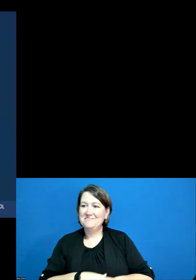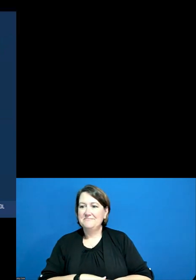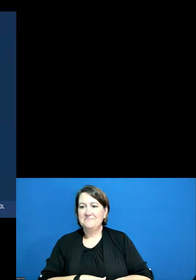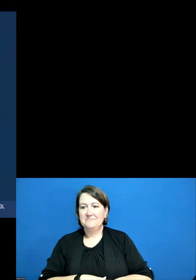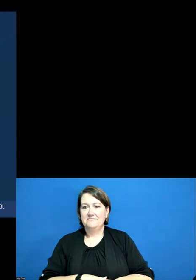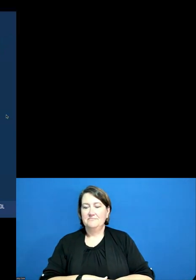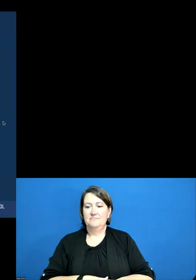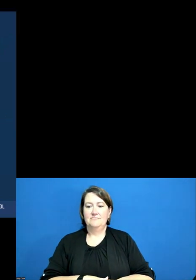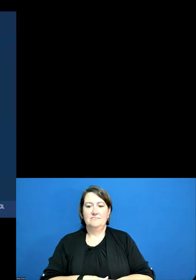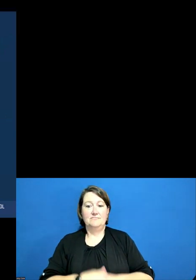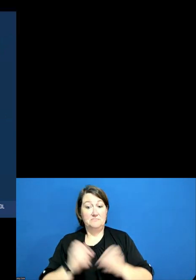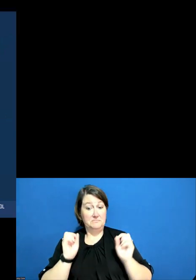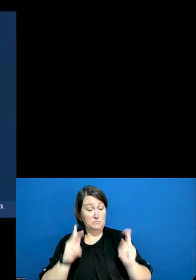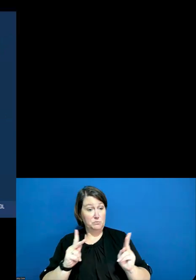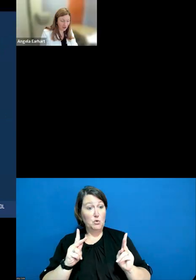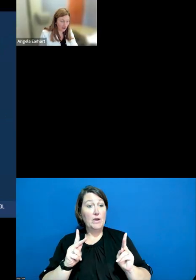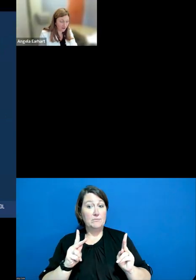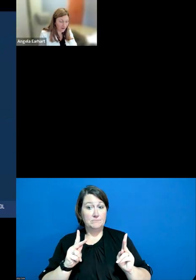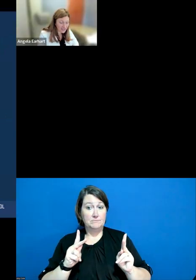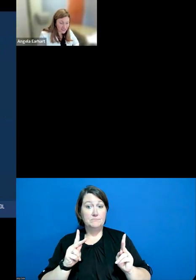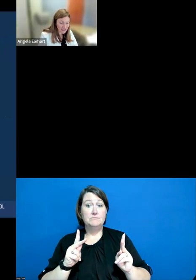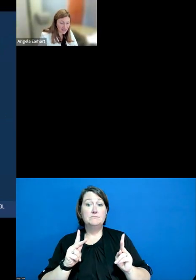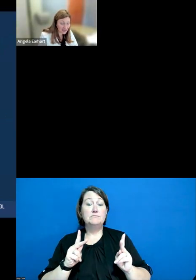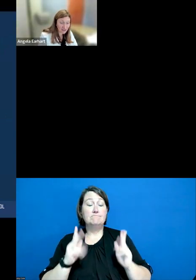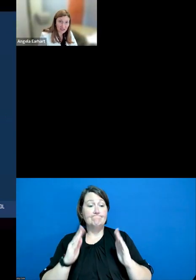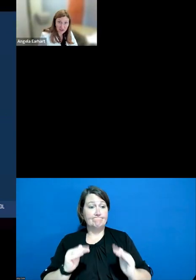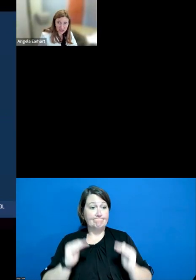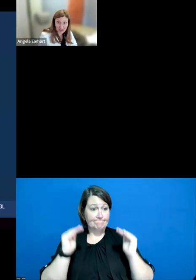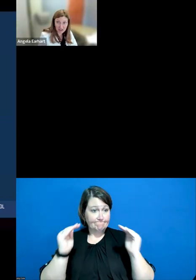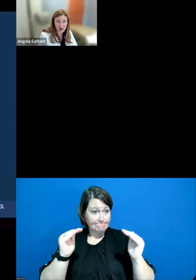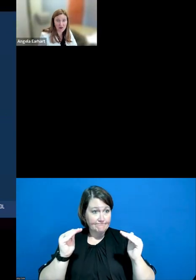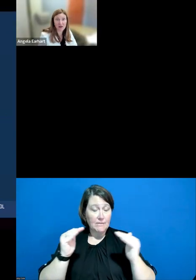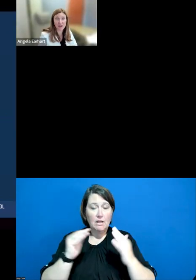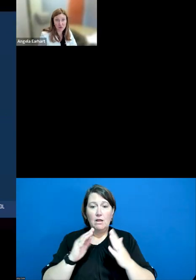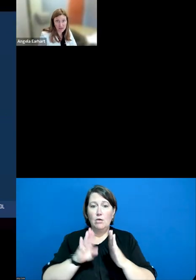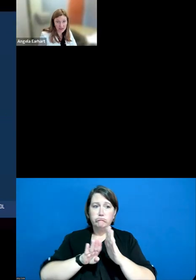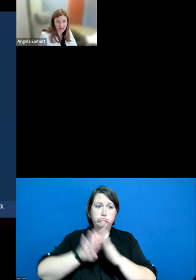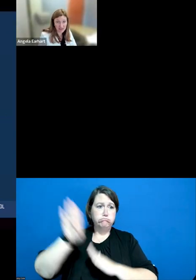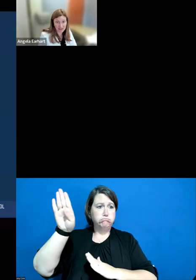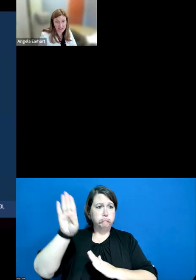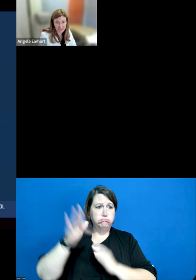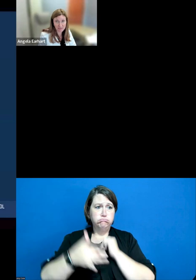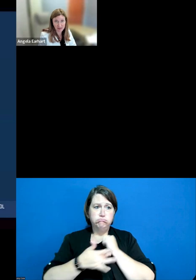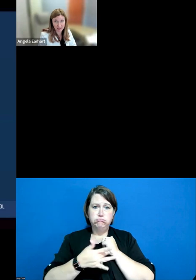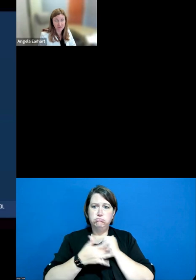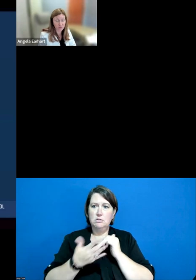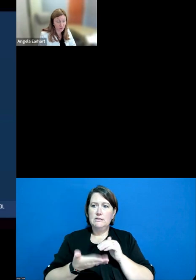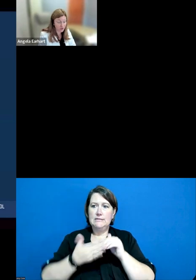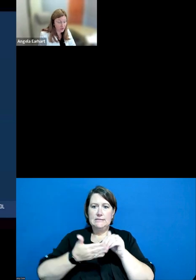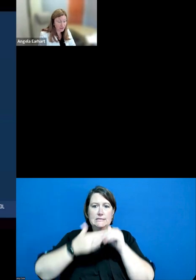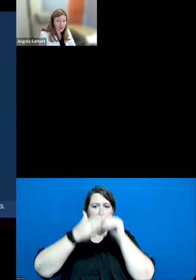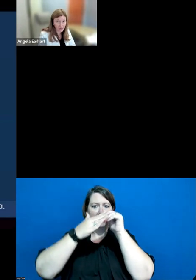So advances in technology are increasing accessibility for death